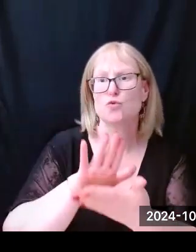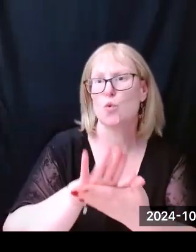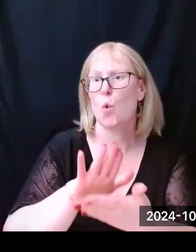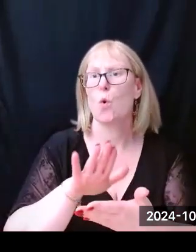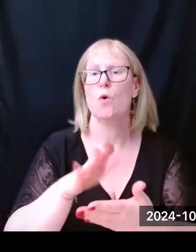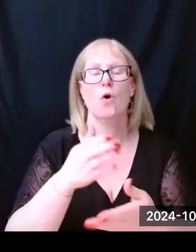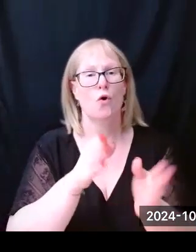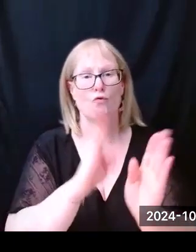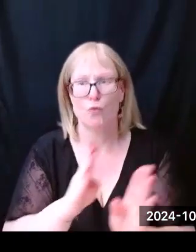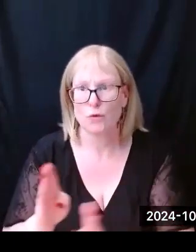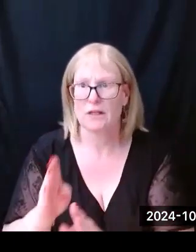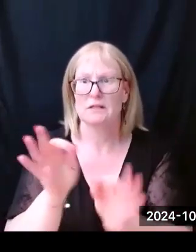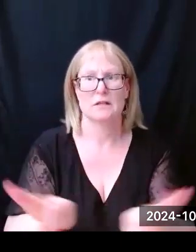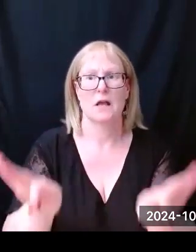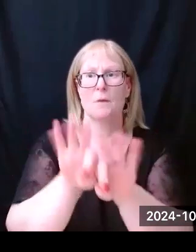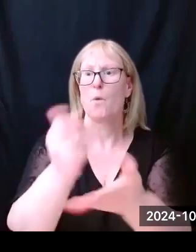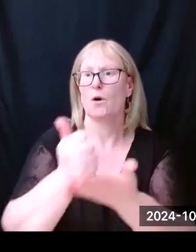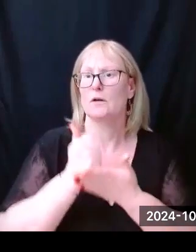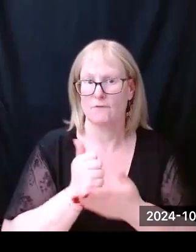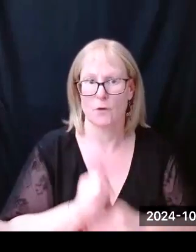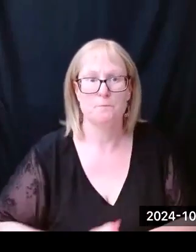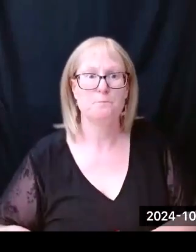We also need to focus on self-care.